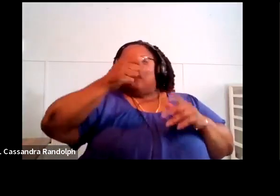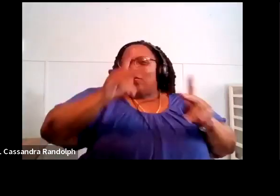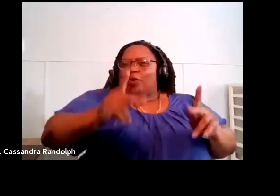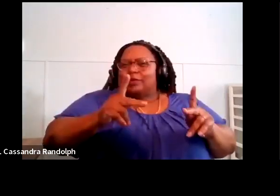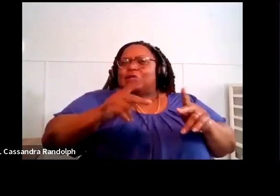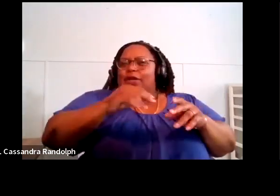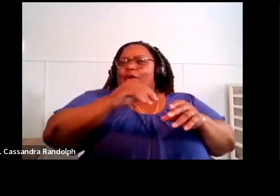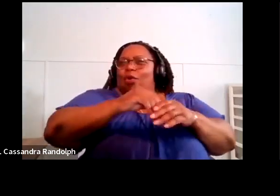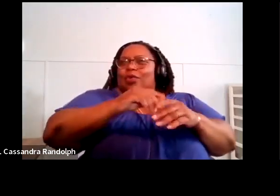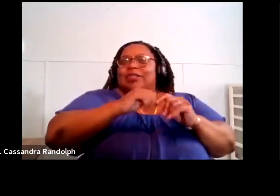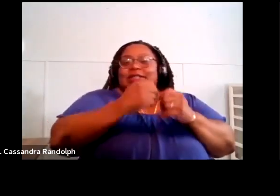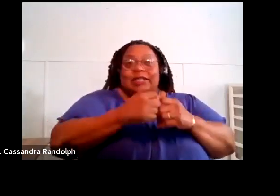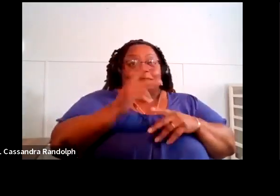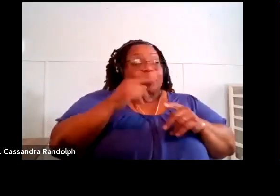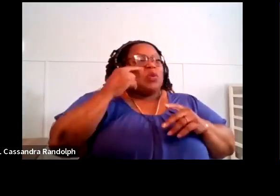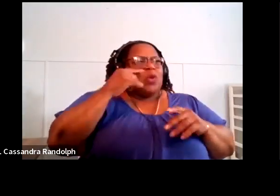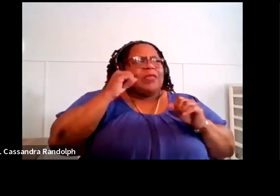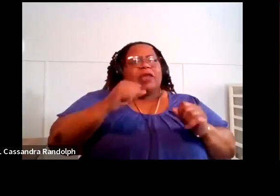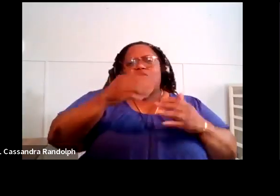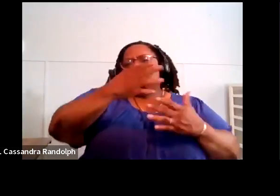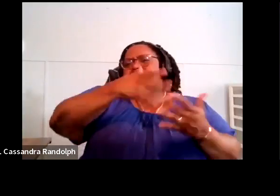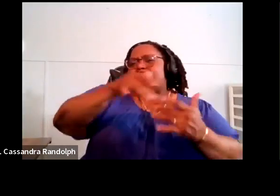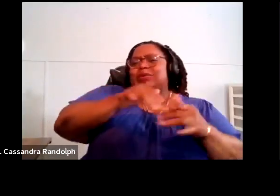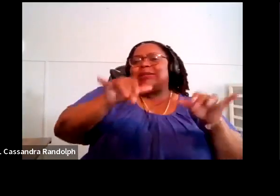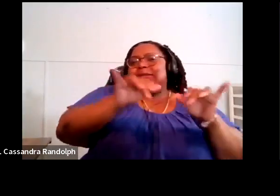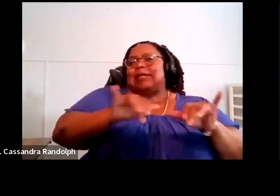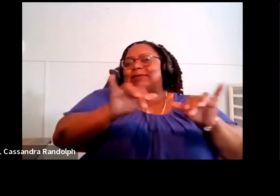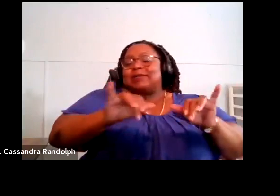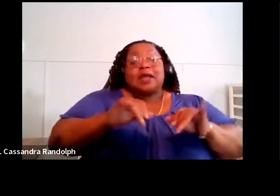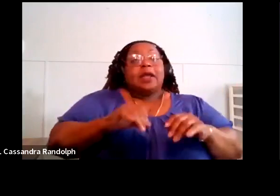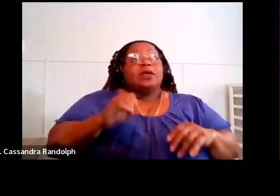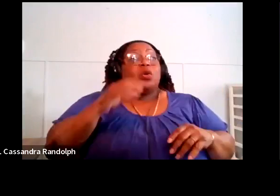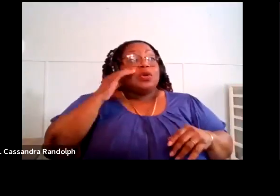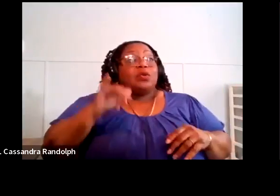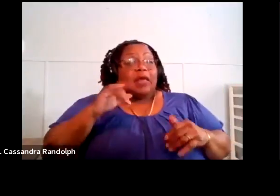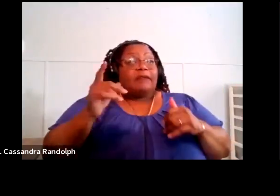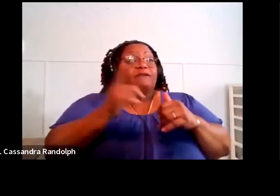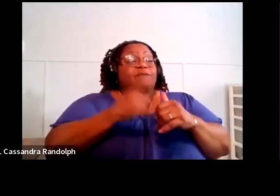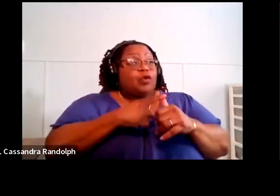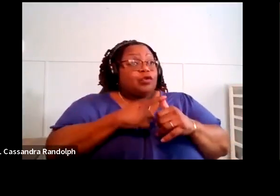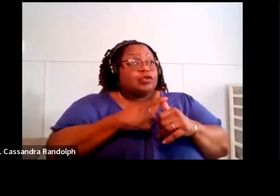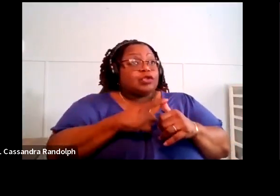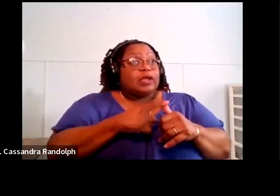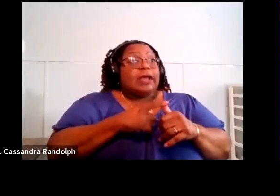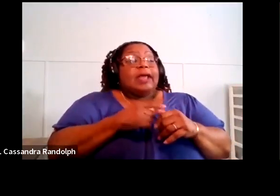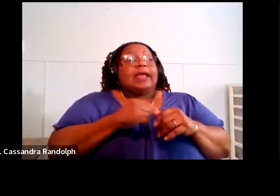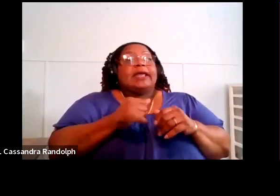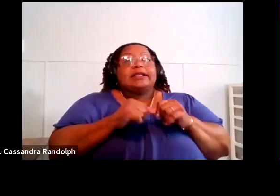from colleague to supervisor or boss or